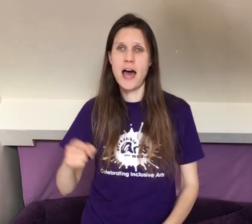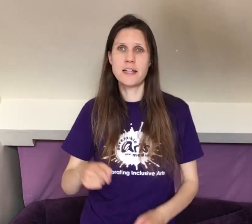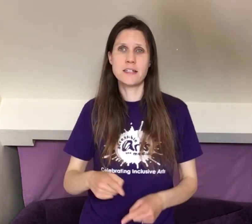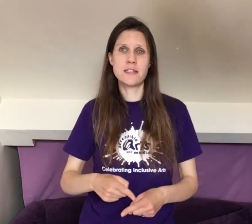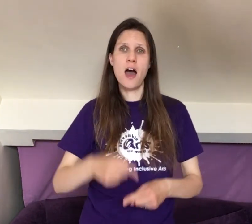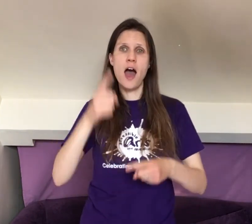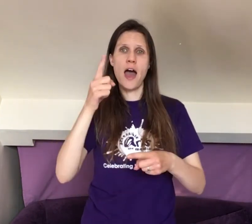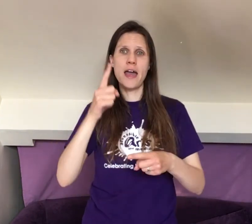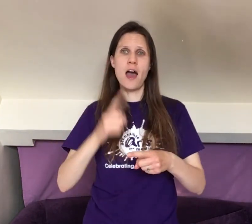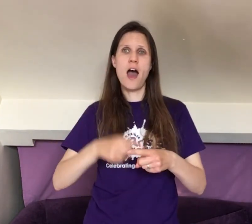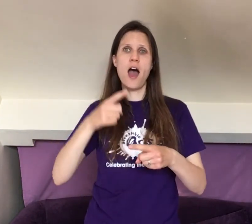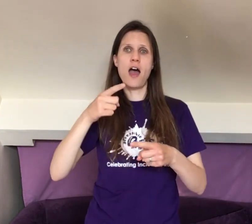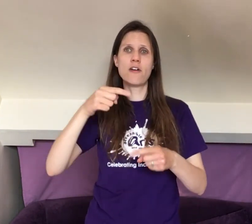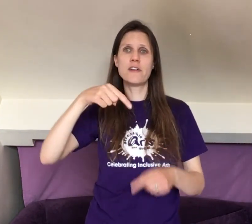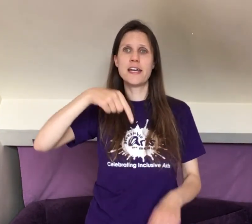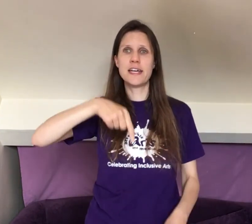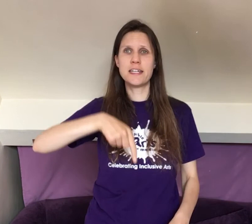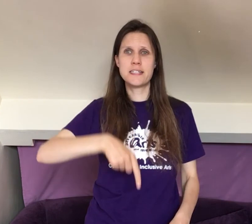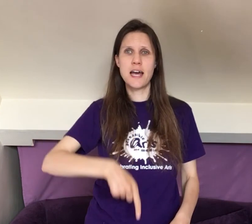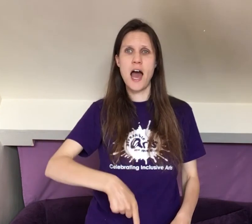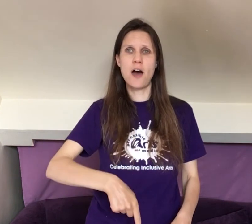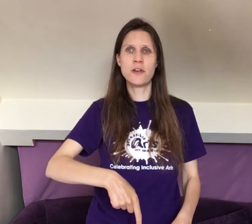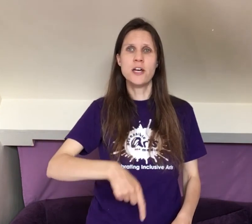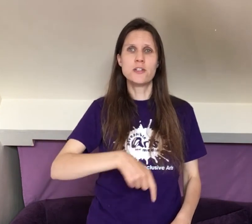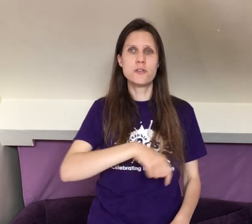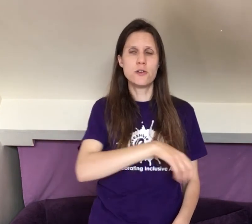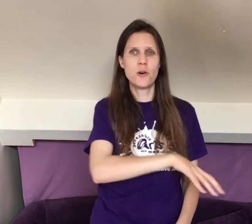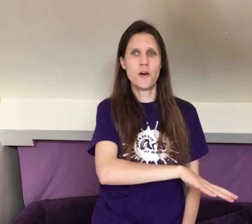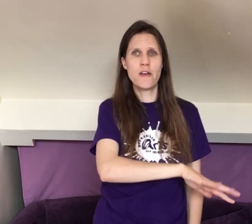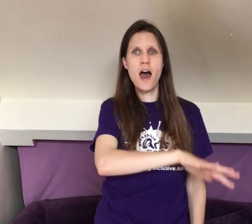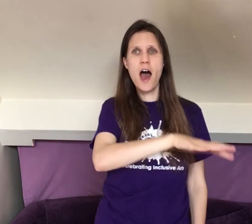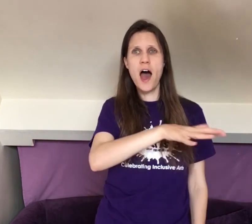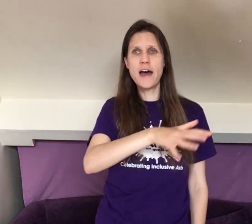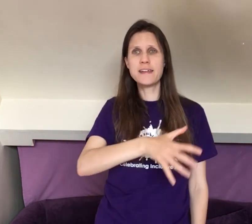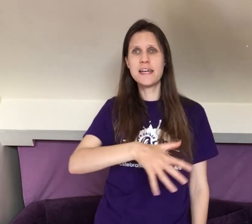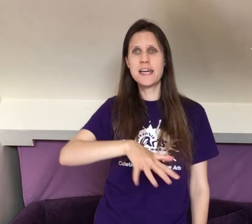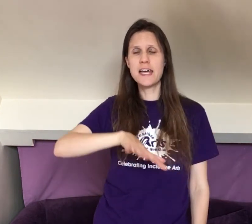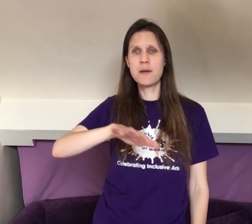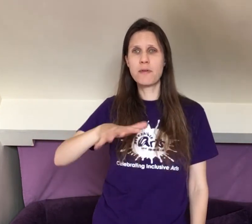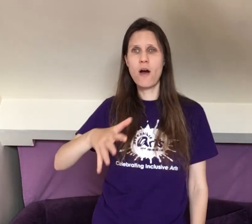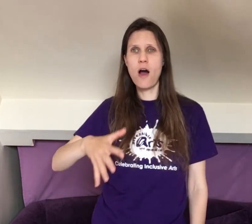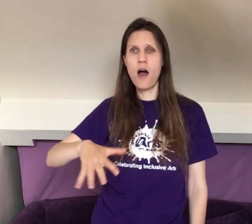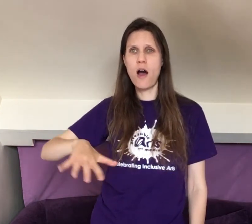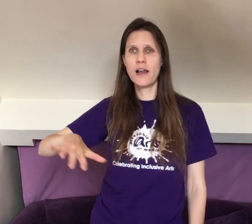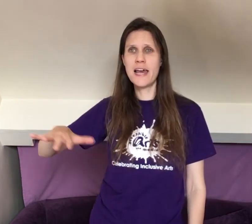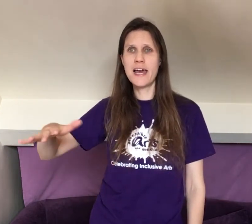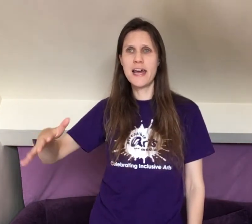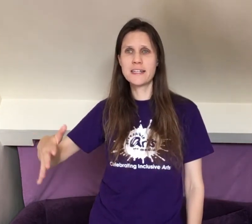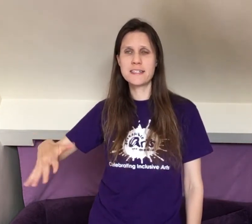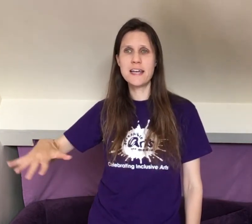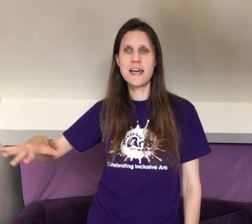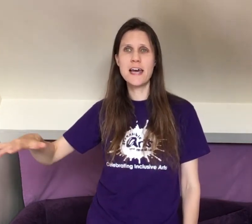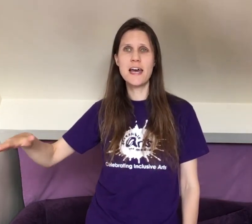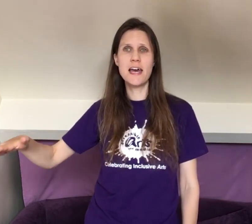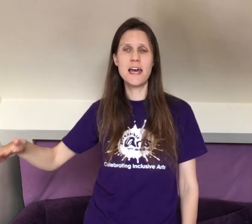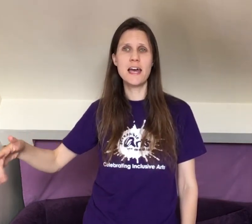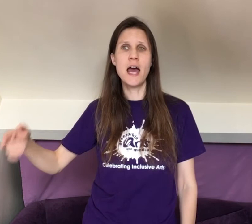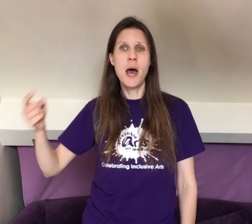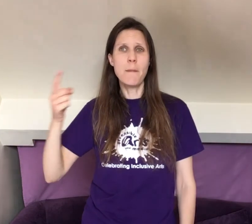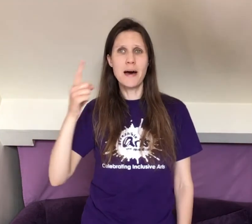And I hurried down to the deep rolling sea.